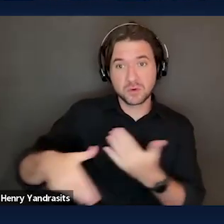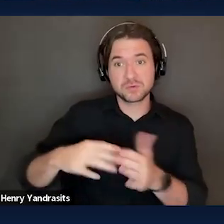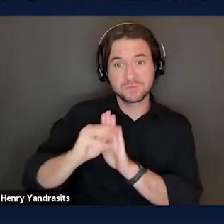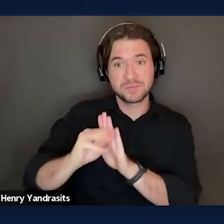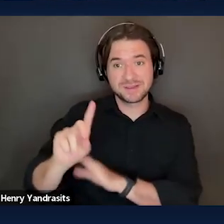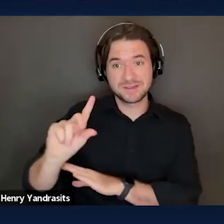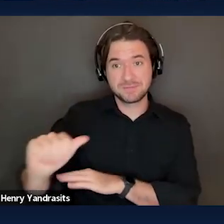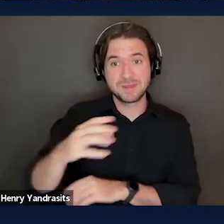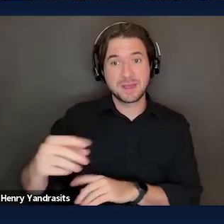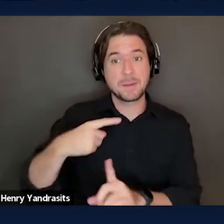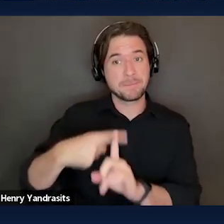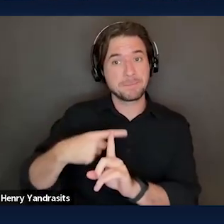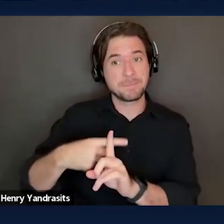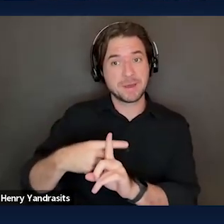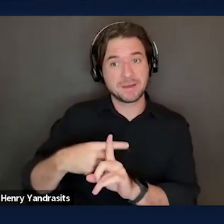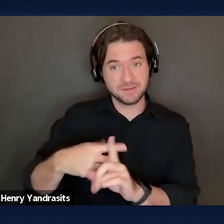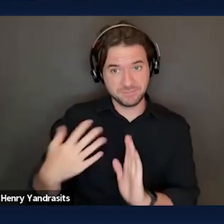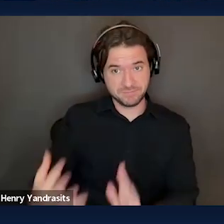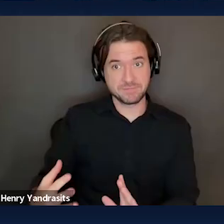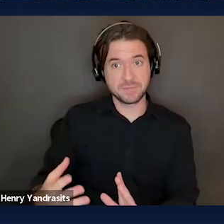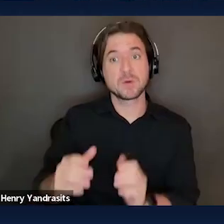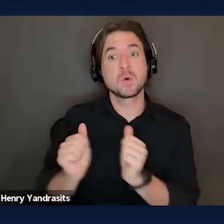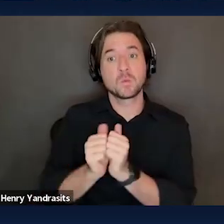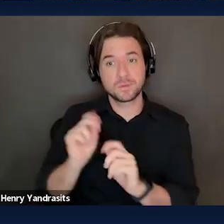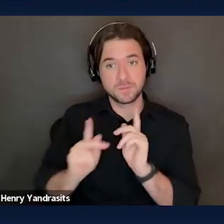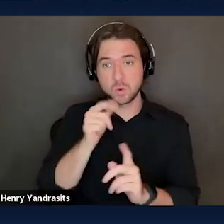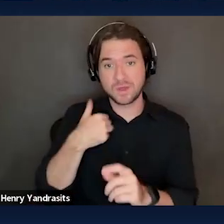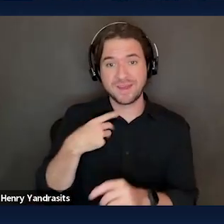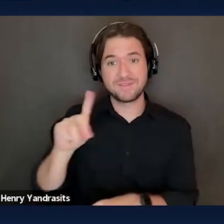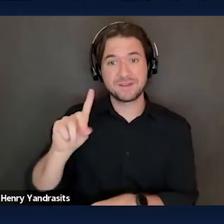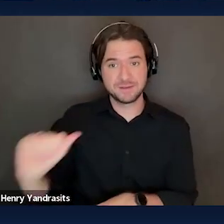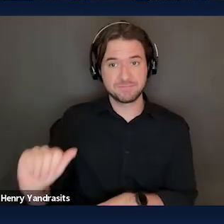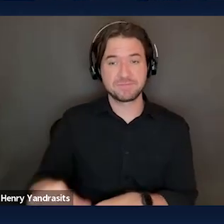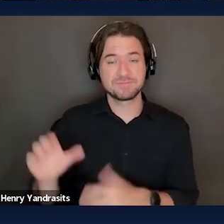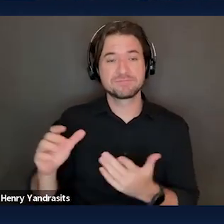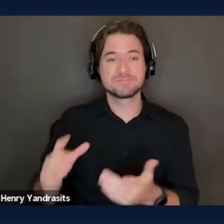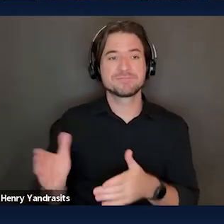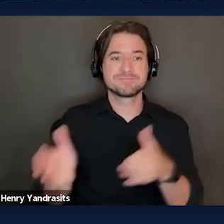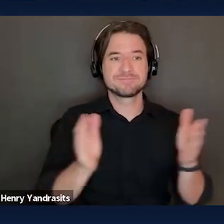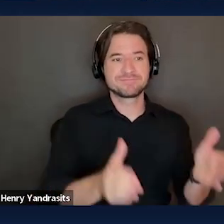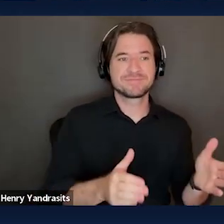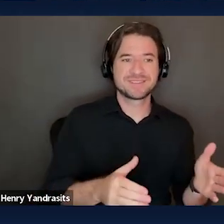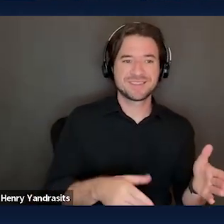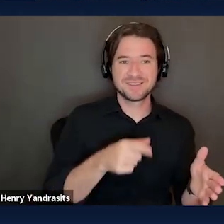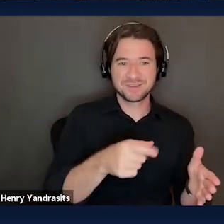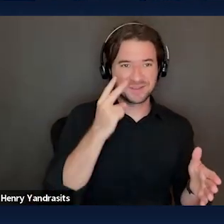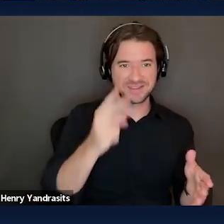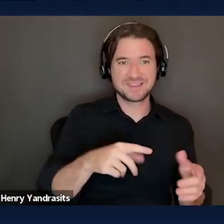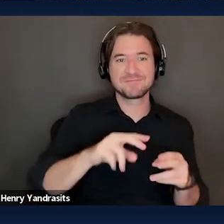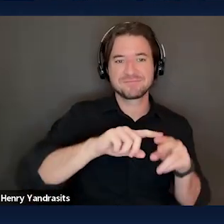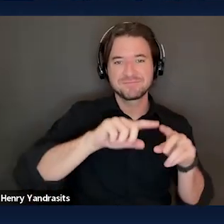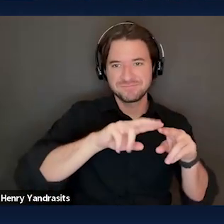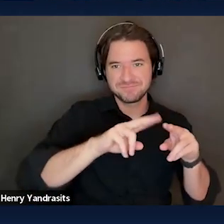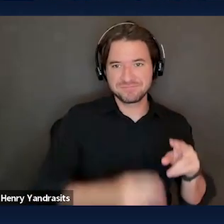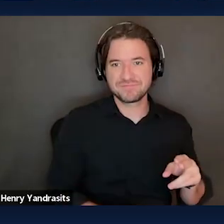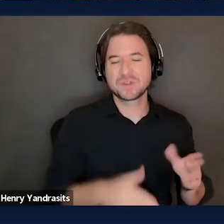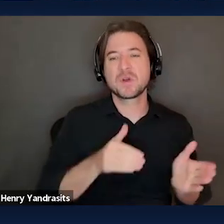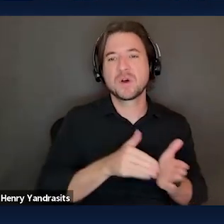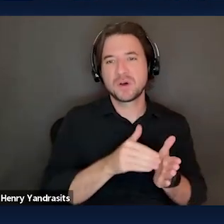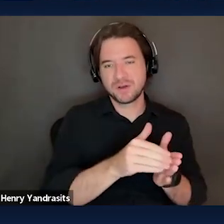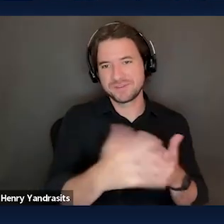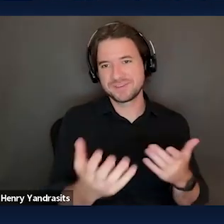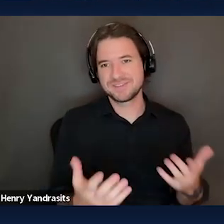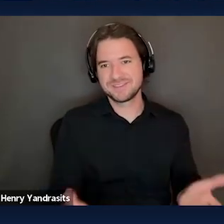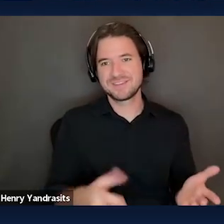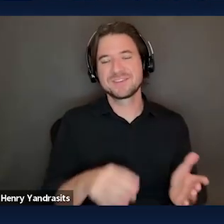and positive attributes of people with disability. Very, very clearly there, right? And then you can see the decrease in frequency of words associated with the medical model of disability.